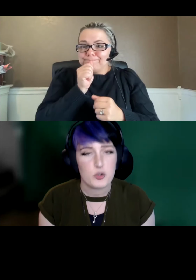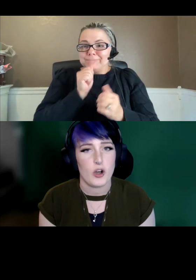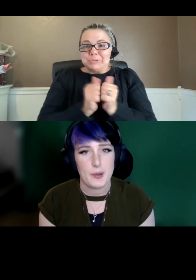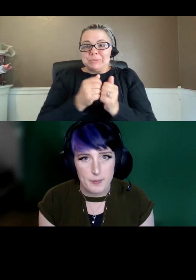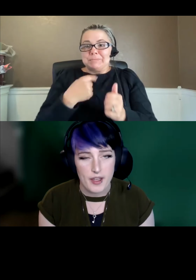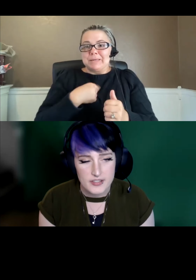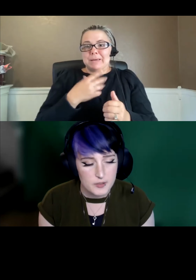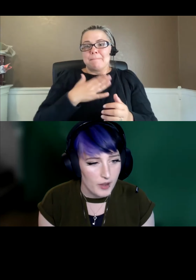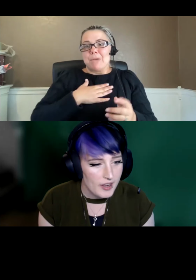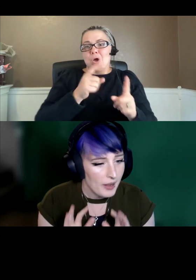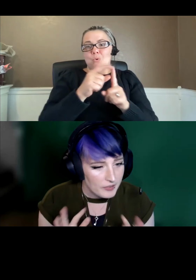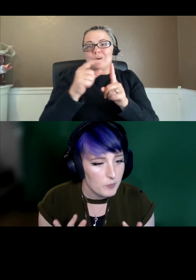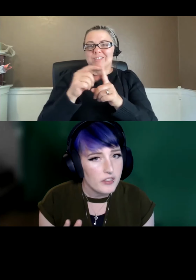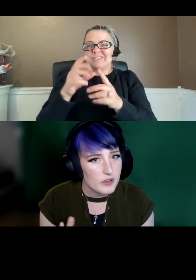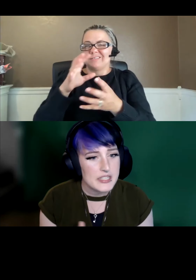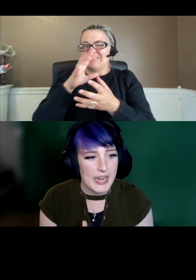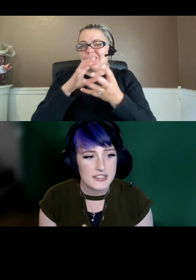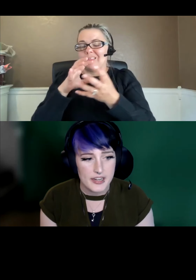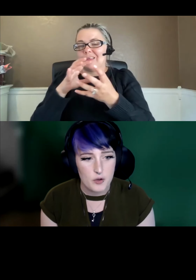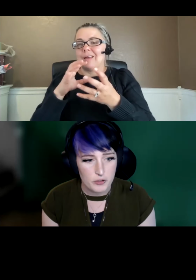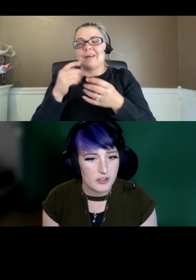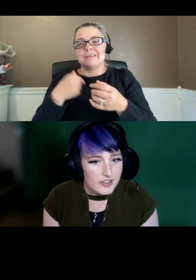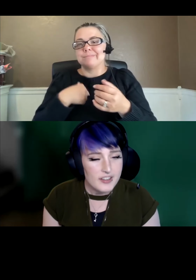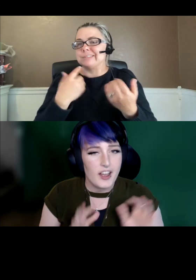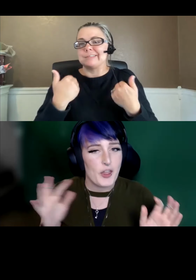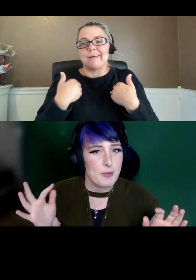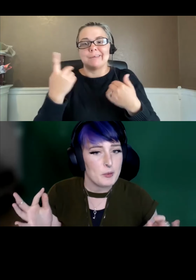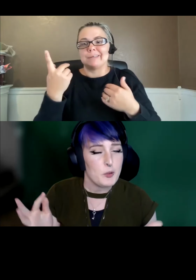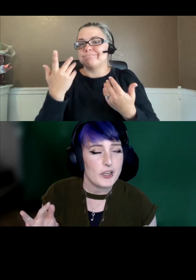I'm trying my best, but I'm having one of those days and I know for other people who